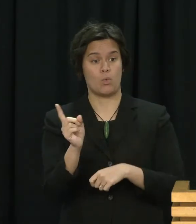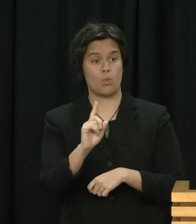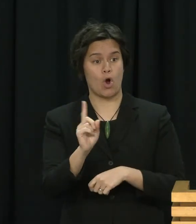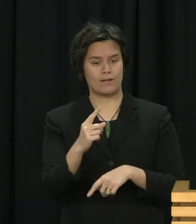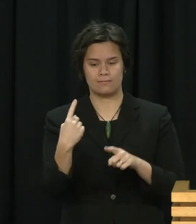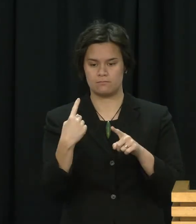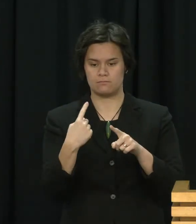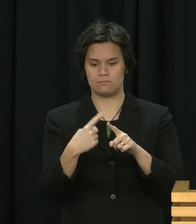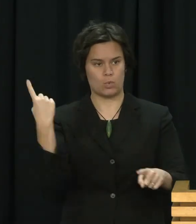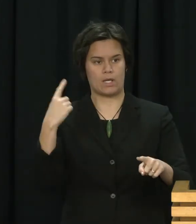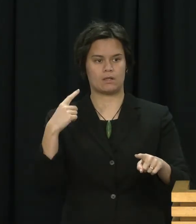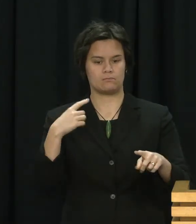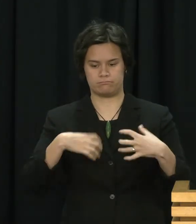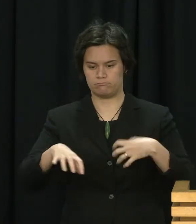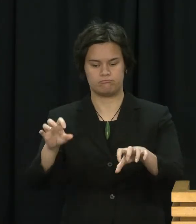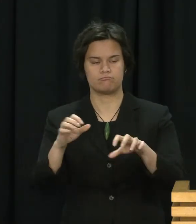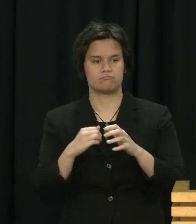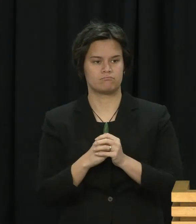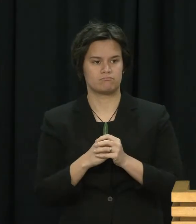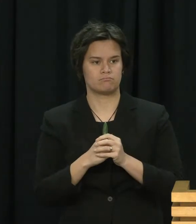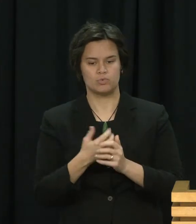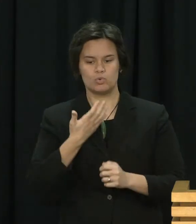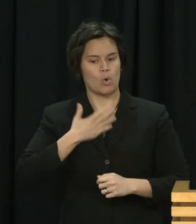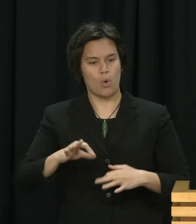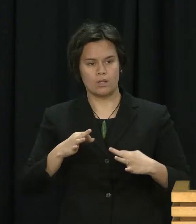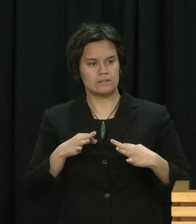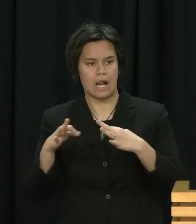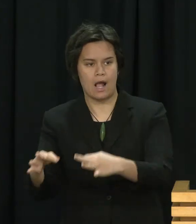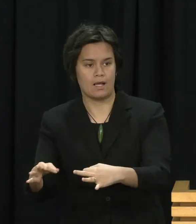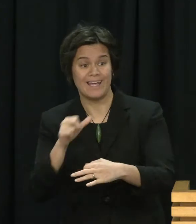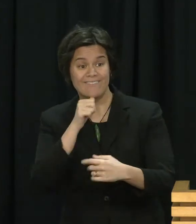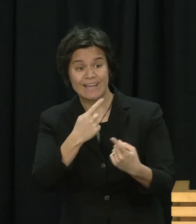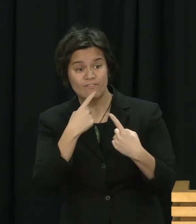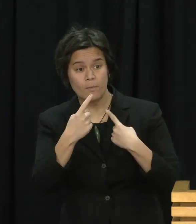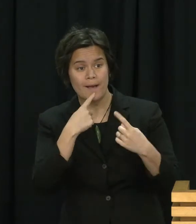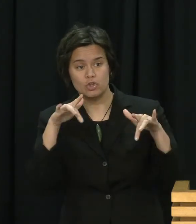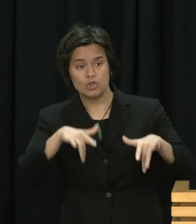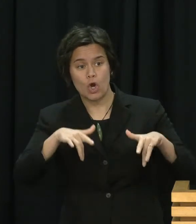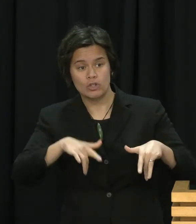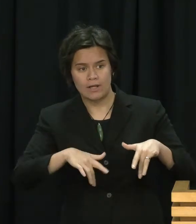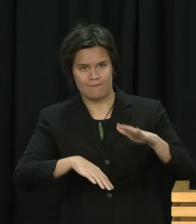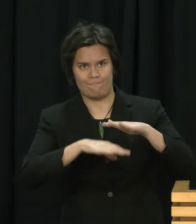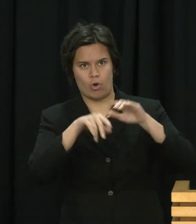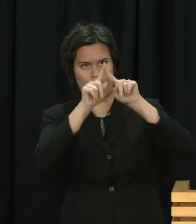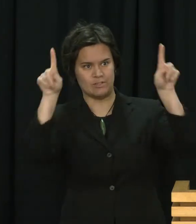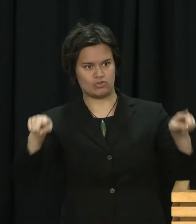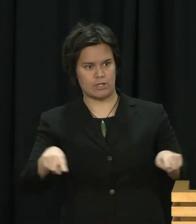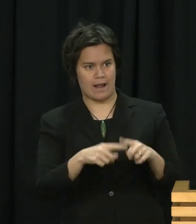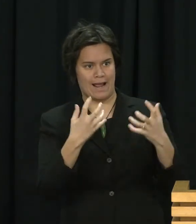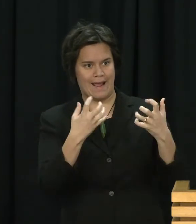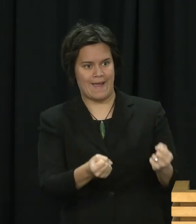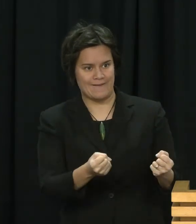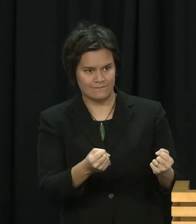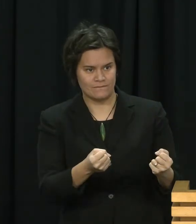We've taken the approach that it's better to act quickly on a no regrets